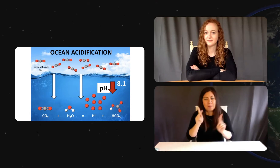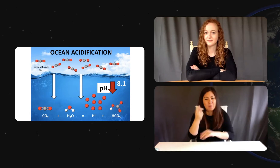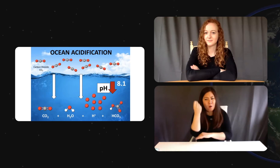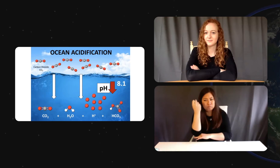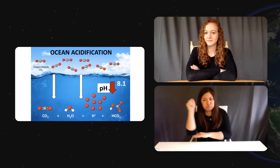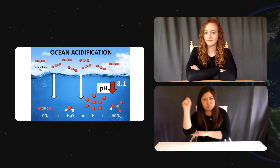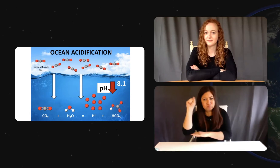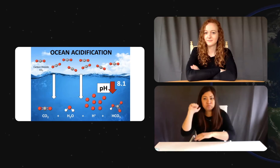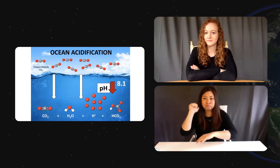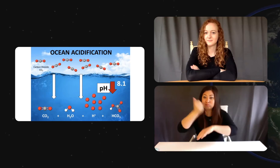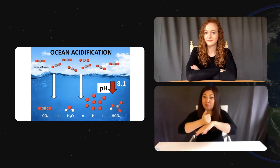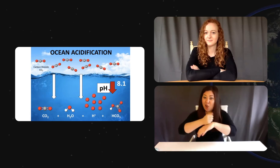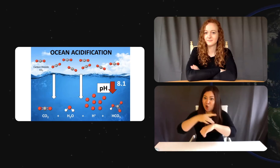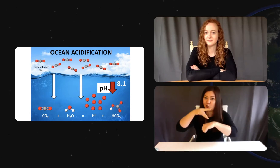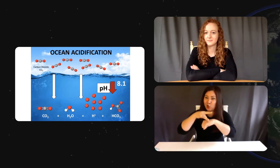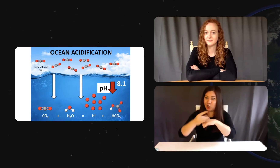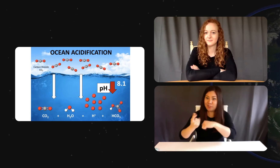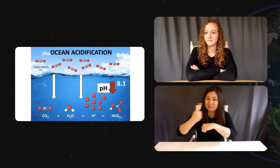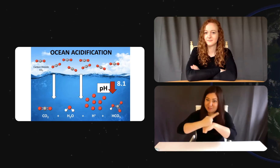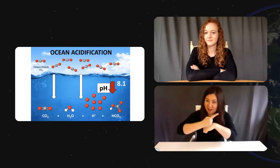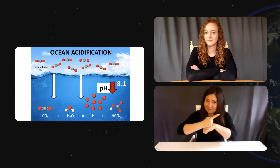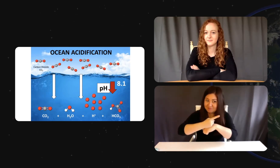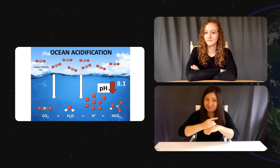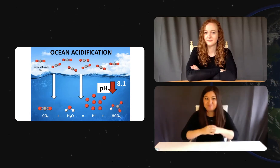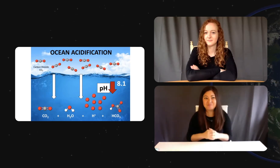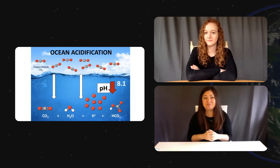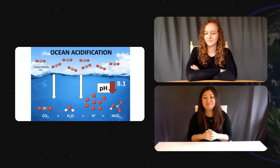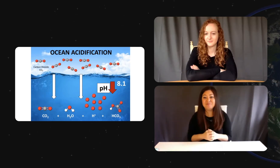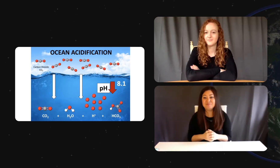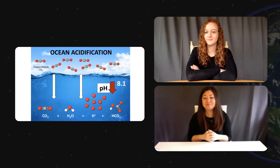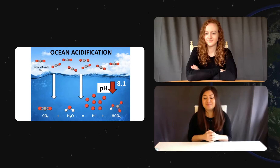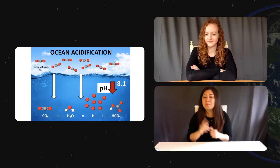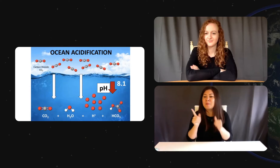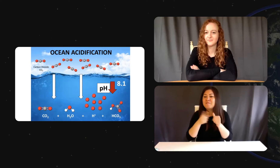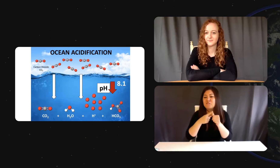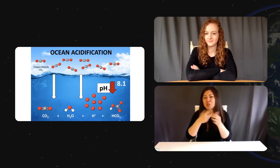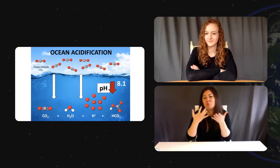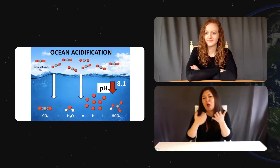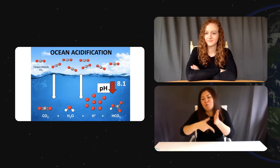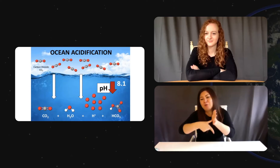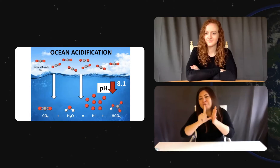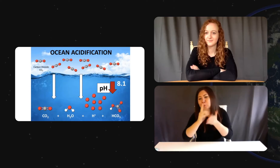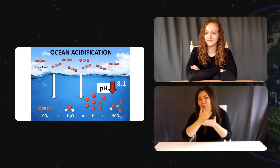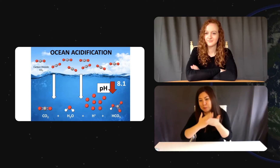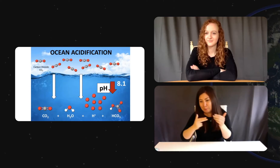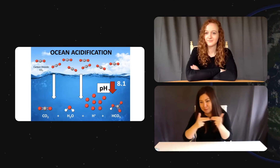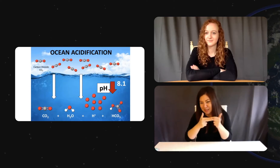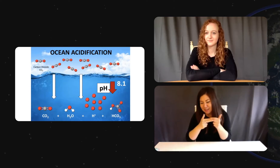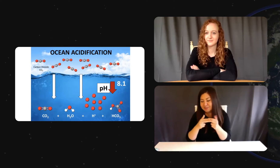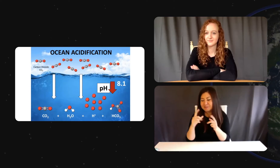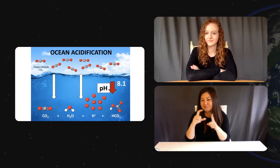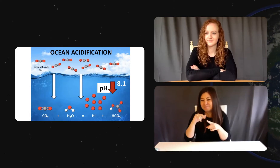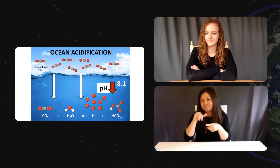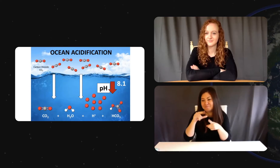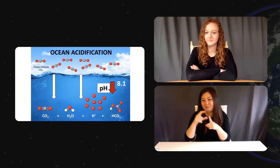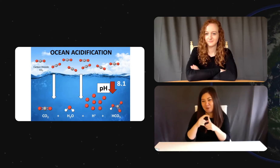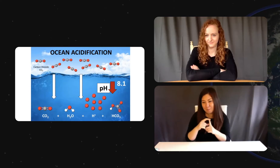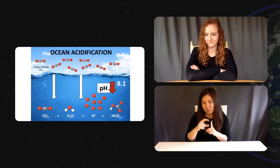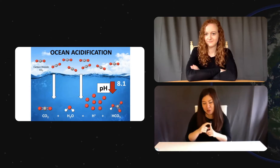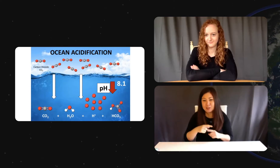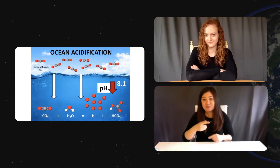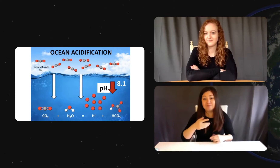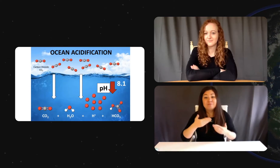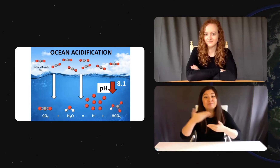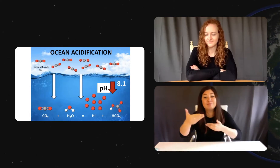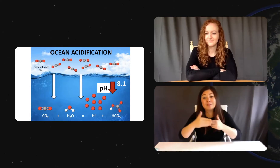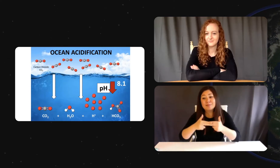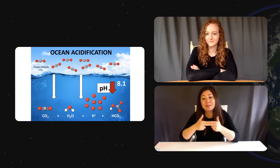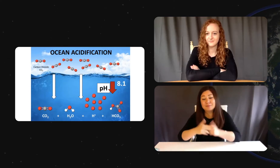After that, people took action and established the first Earth Day.